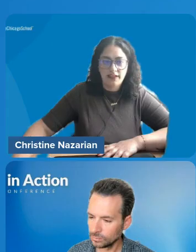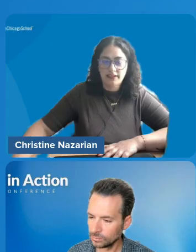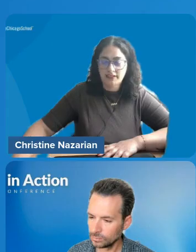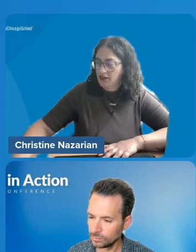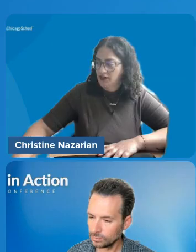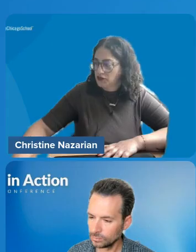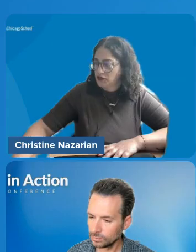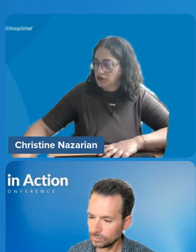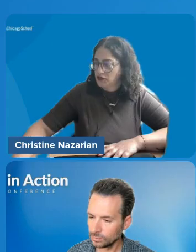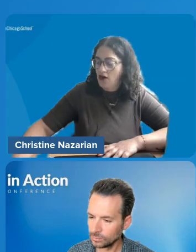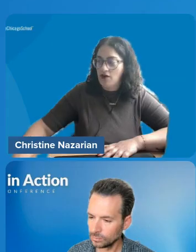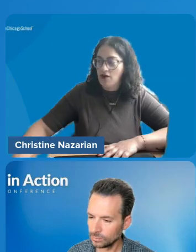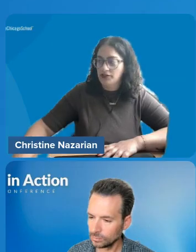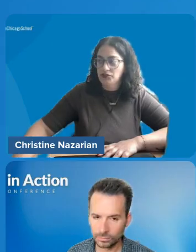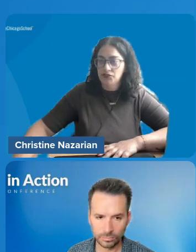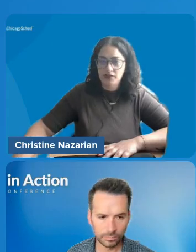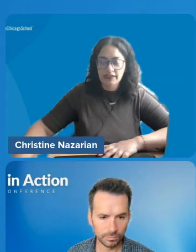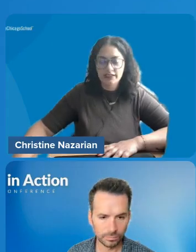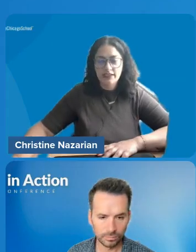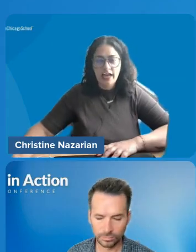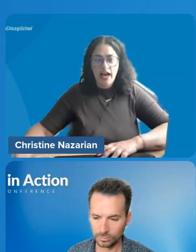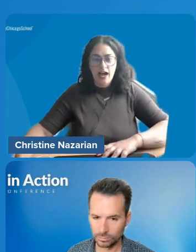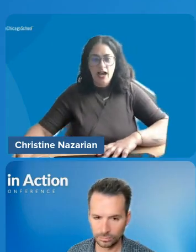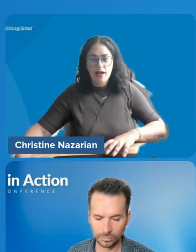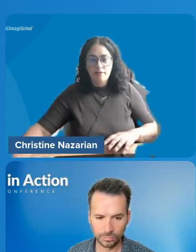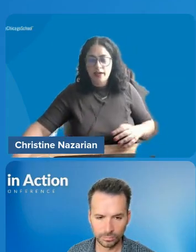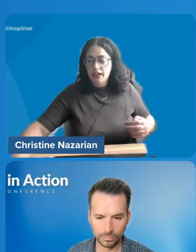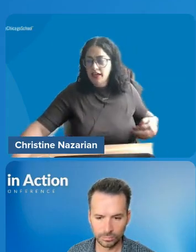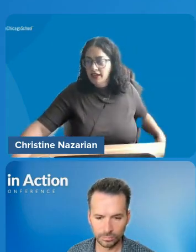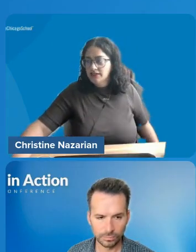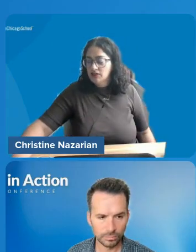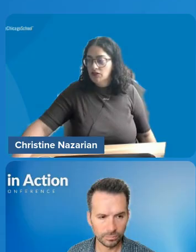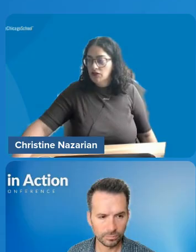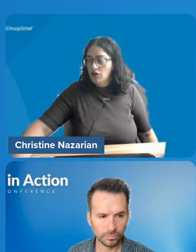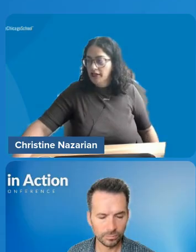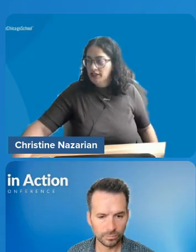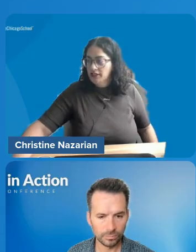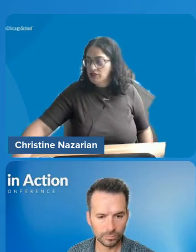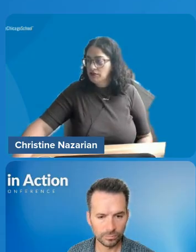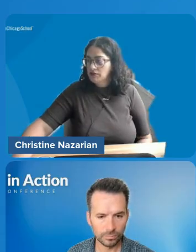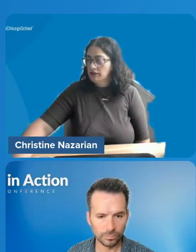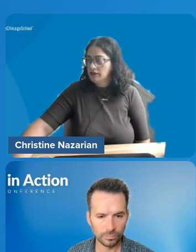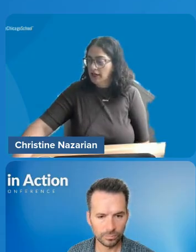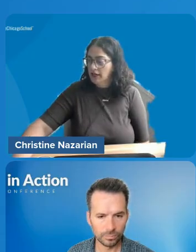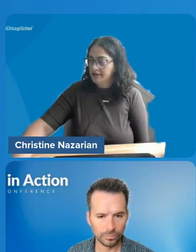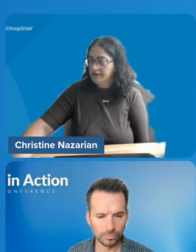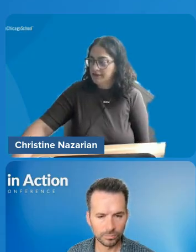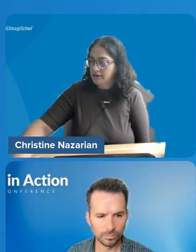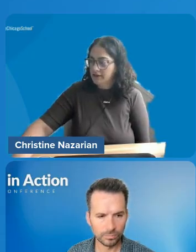skills for our students? It is going to come on.